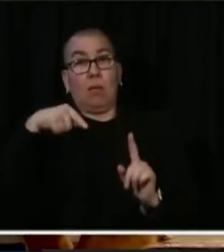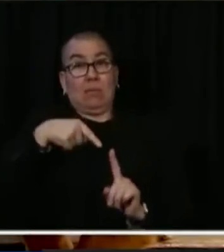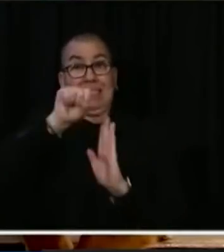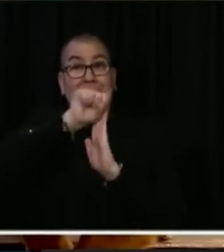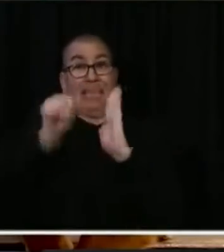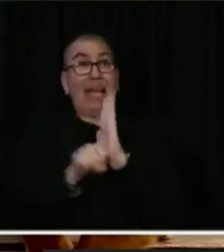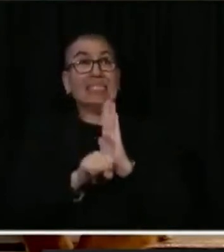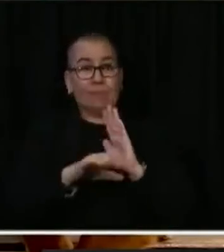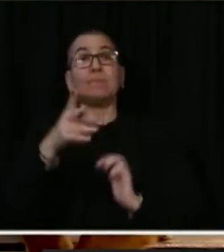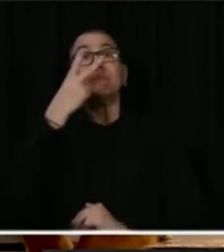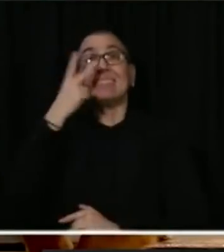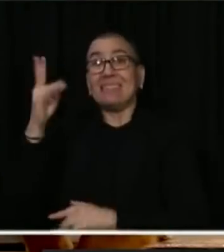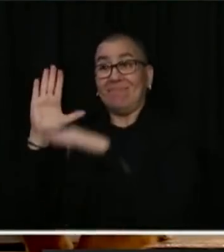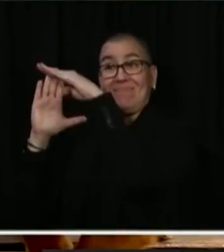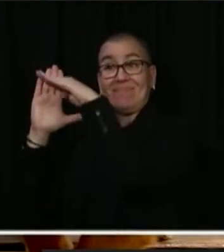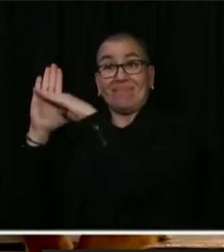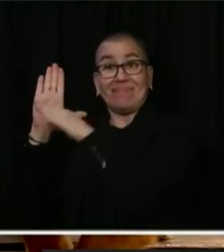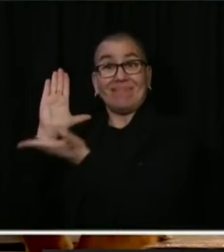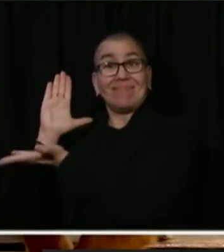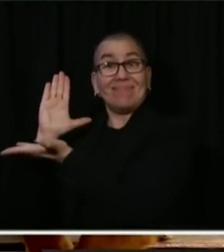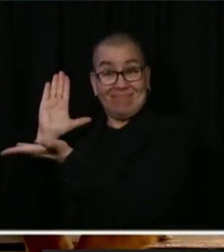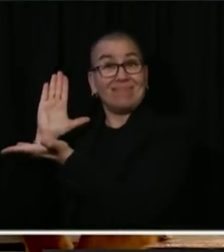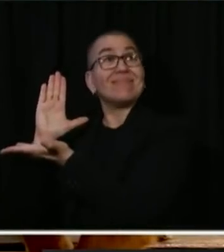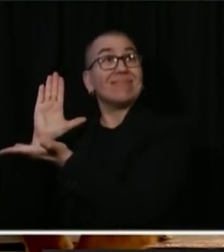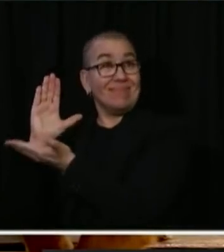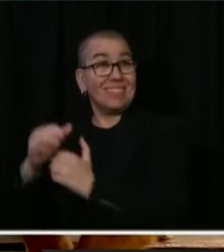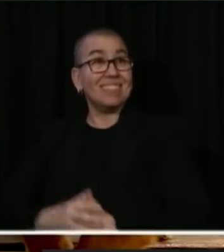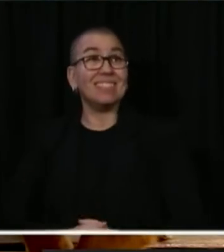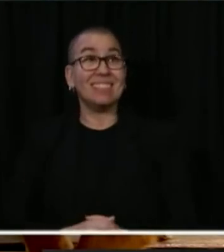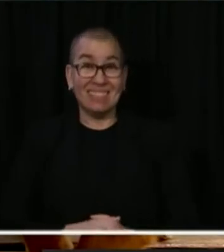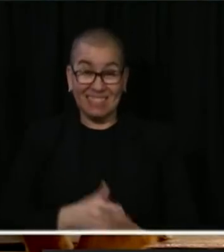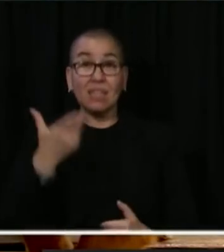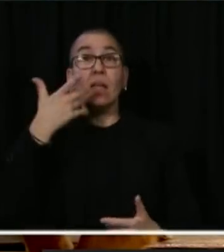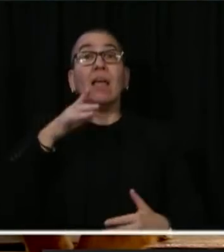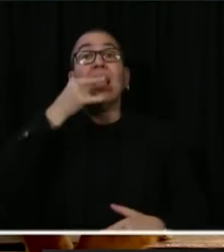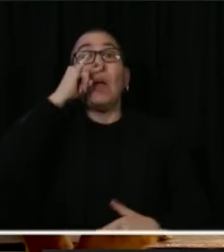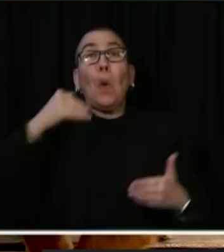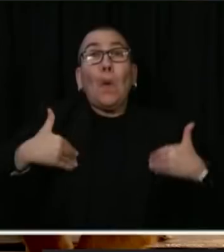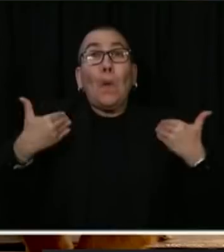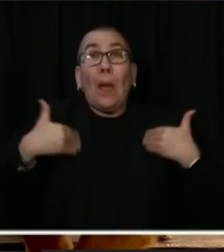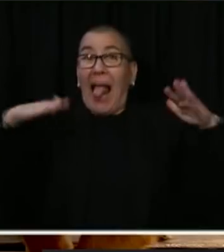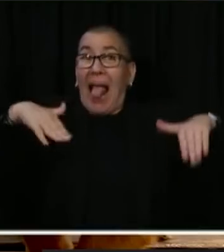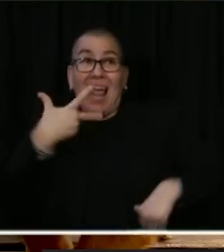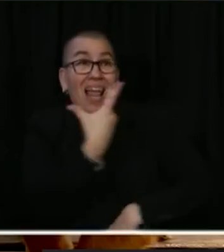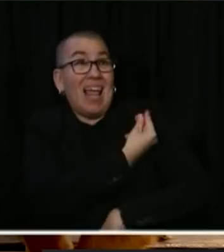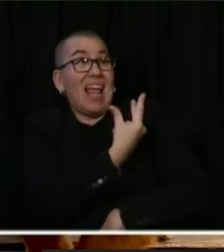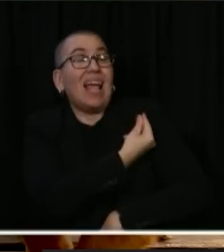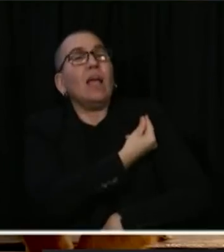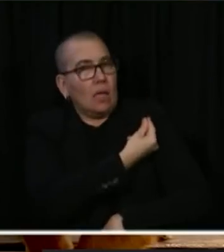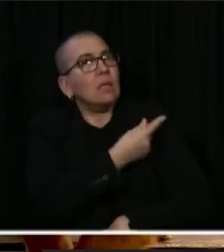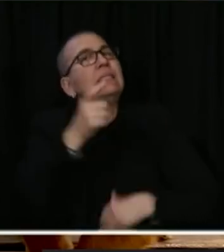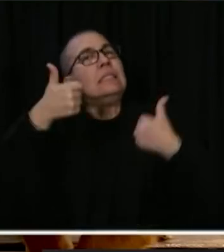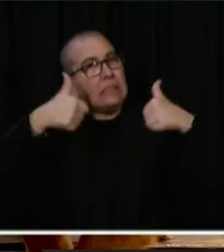THE LOCAL JURISDICTIO CAN MAKE THEIR OWN DECISIONS. HERE WE GO.